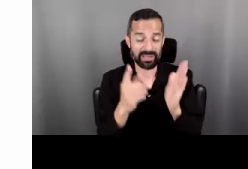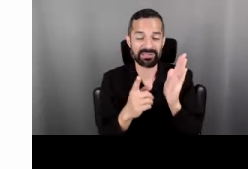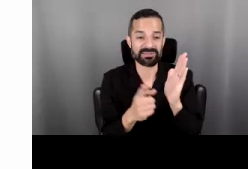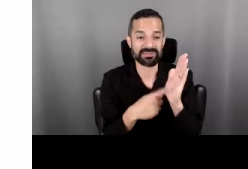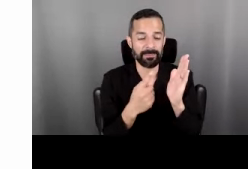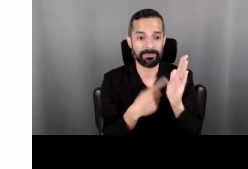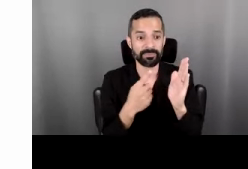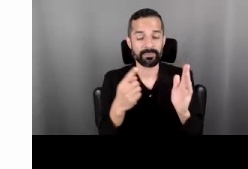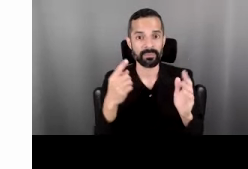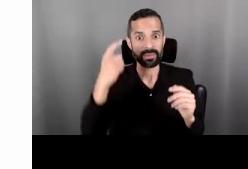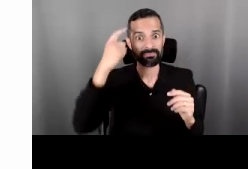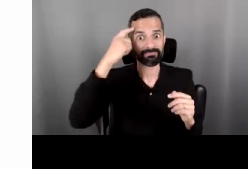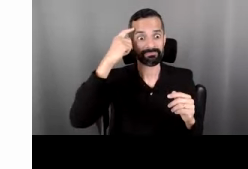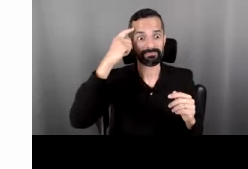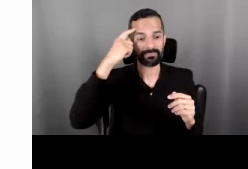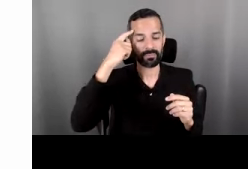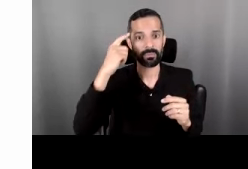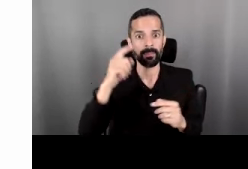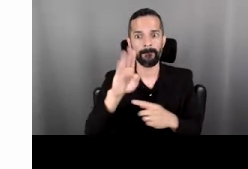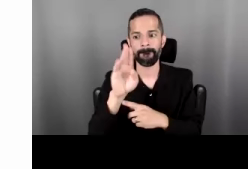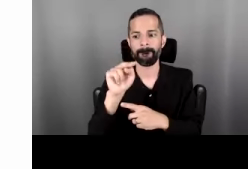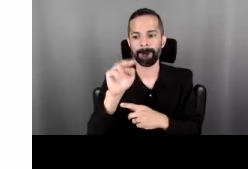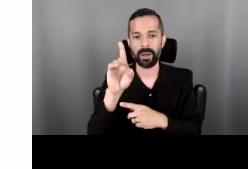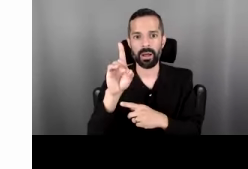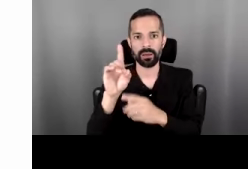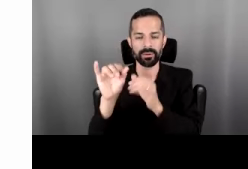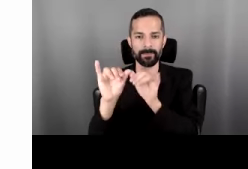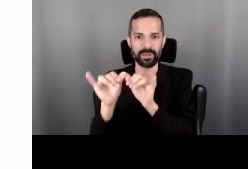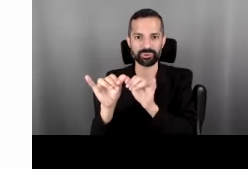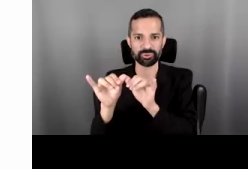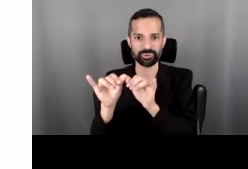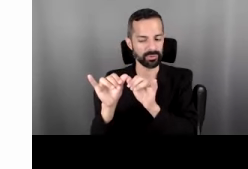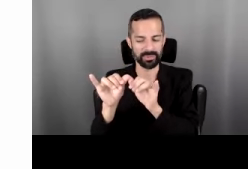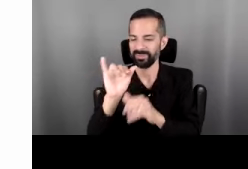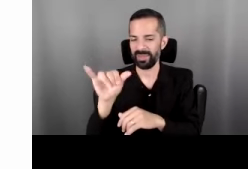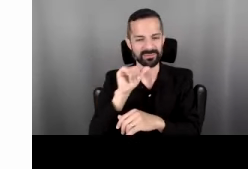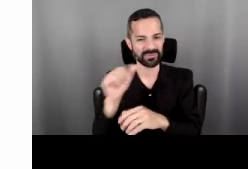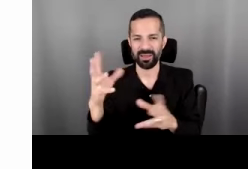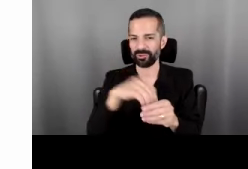any bond measure types of activities. That's not included in what we're talking about here.